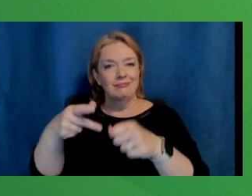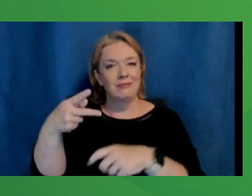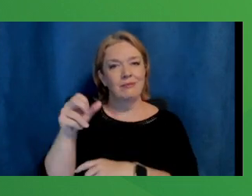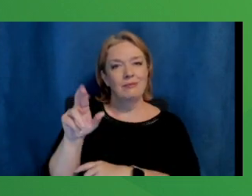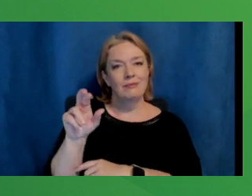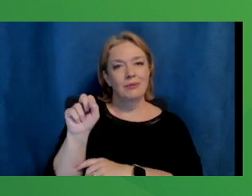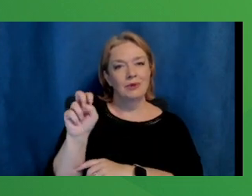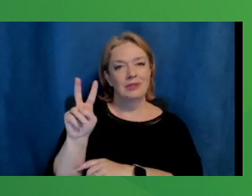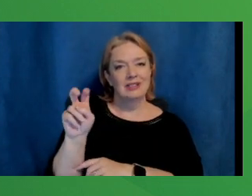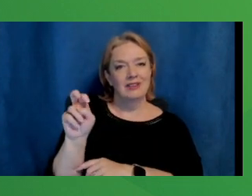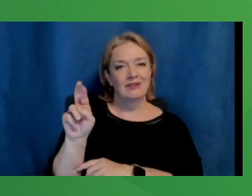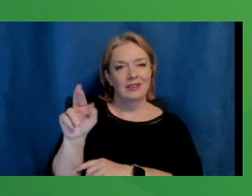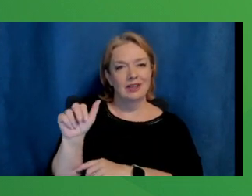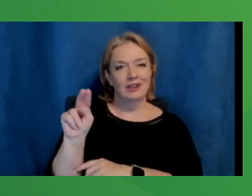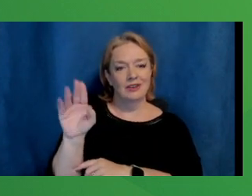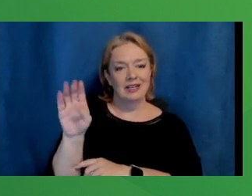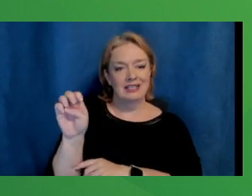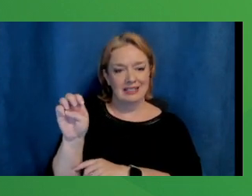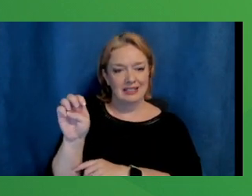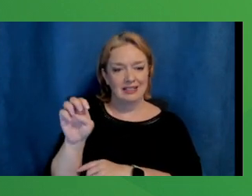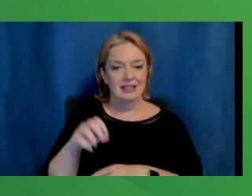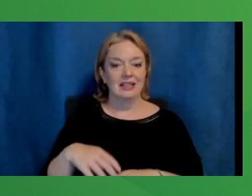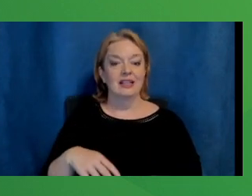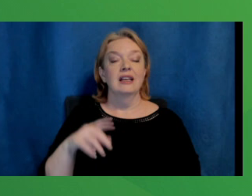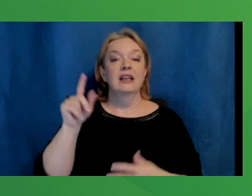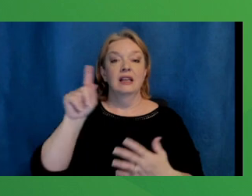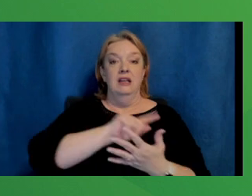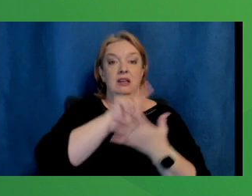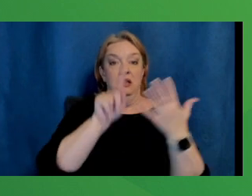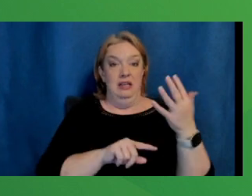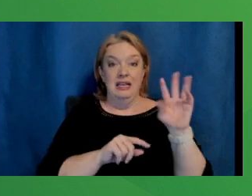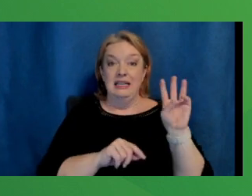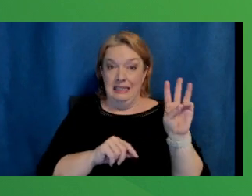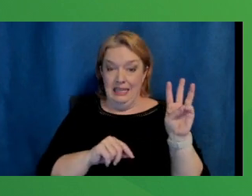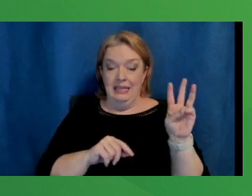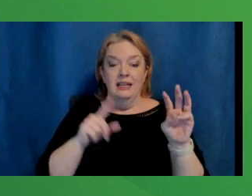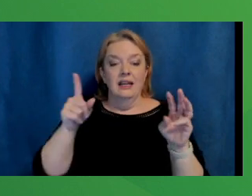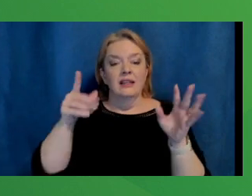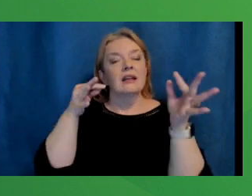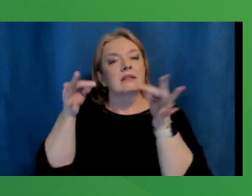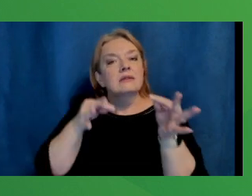then had to describe why they chose those specific words. So, for example, respect. I wrote justice